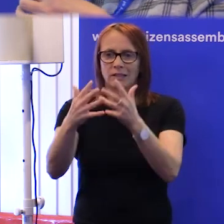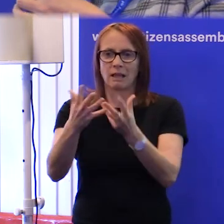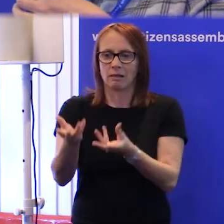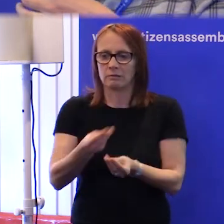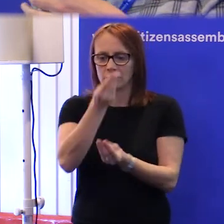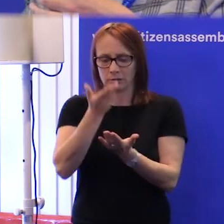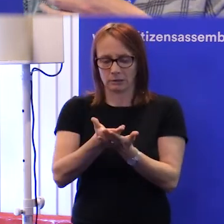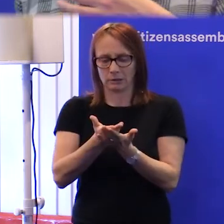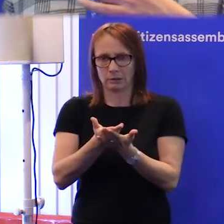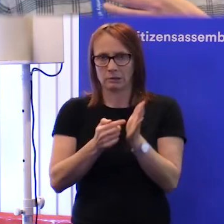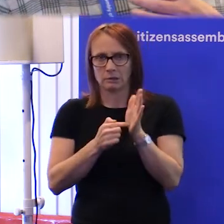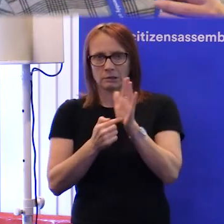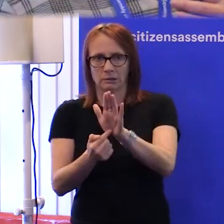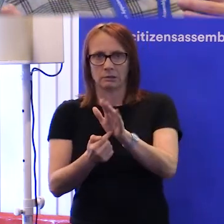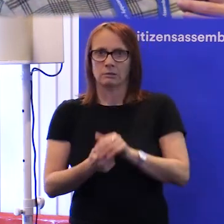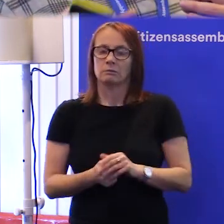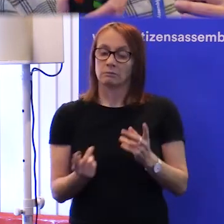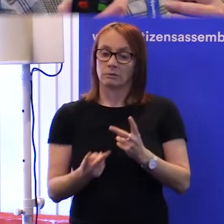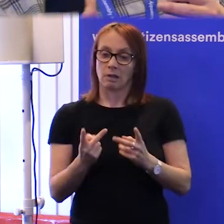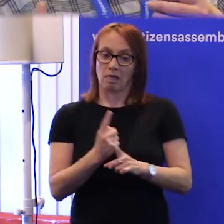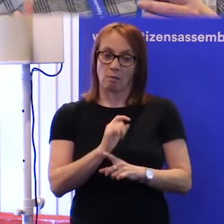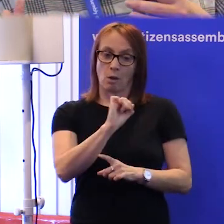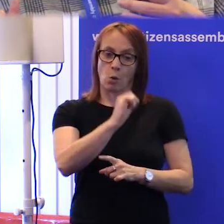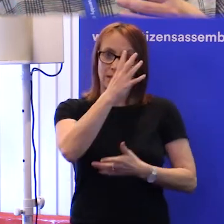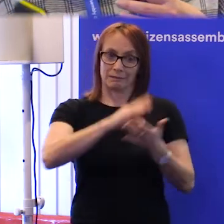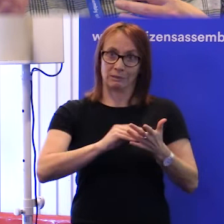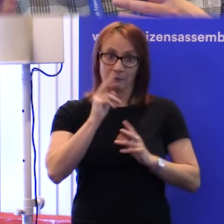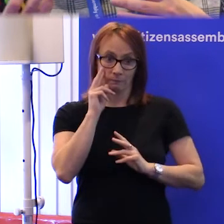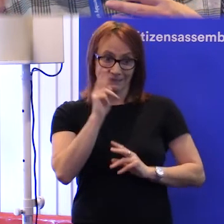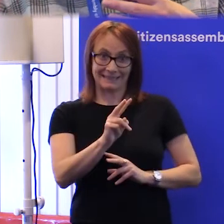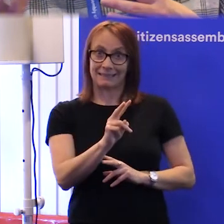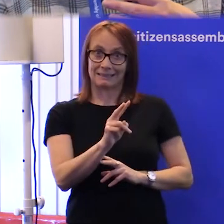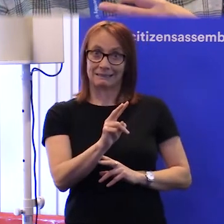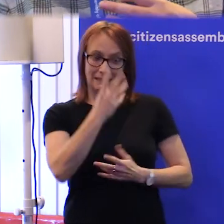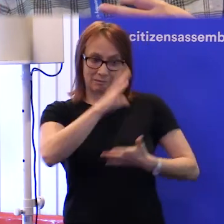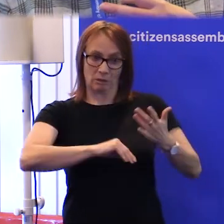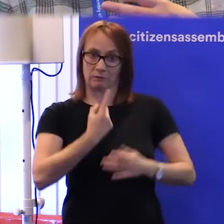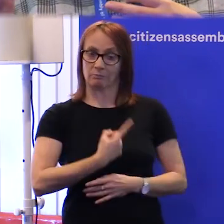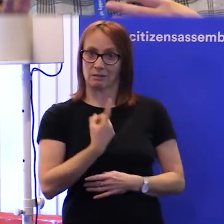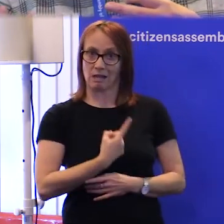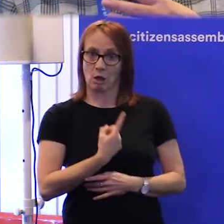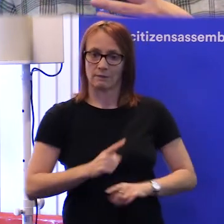you and others will be talking about their own experience things they've seen first town these are all different types of evidence and you